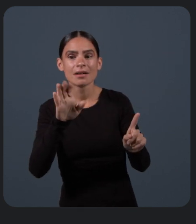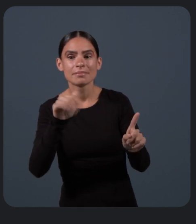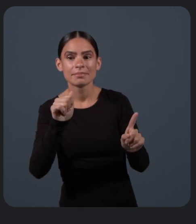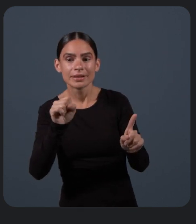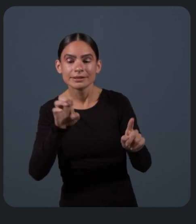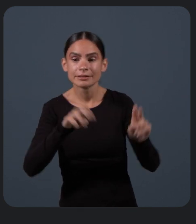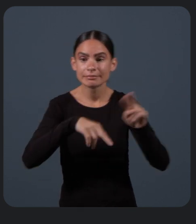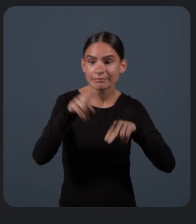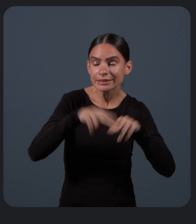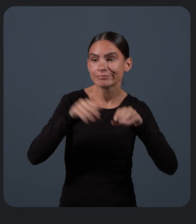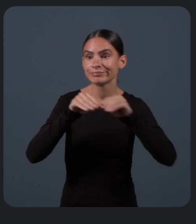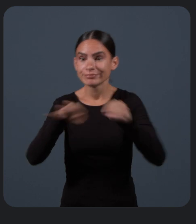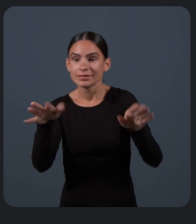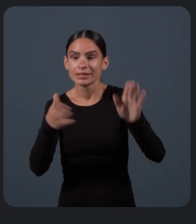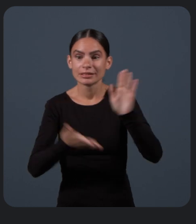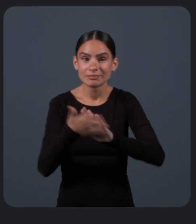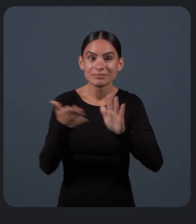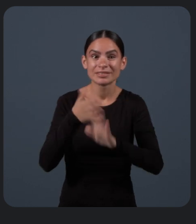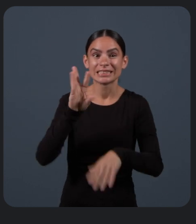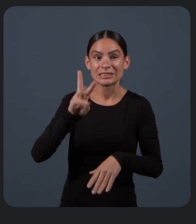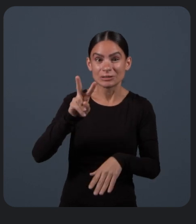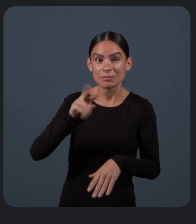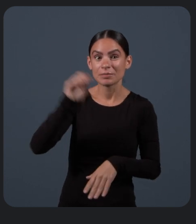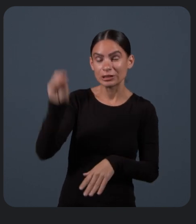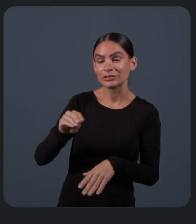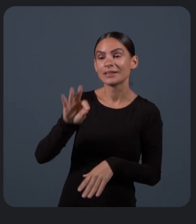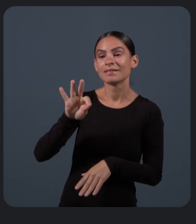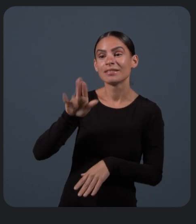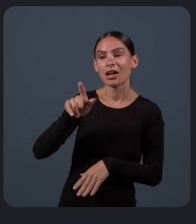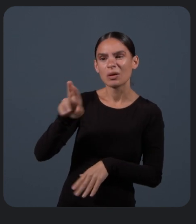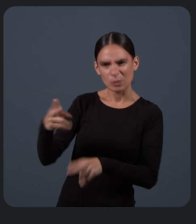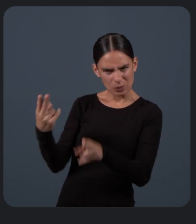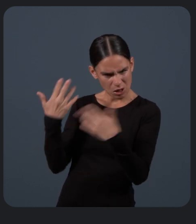And 62% of Flutter developers are already using Firebase in their apps.